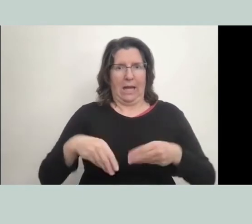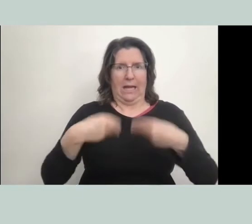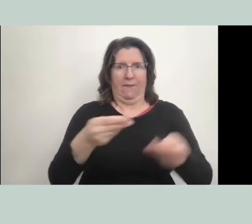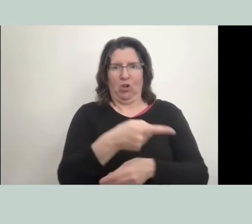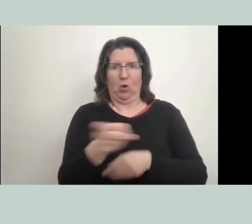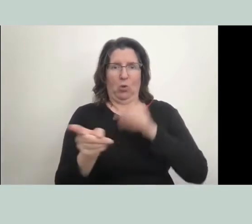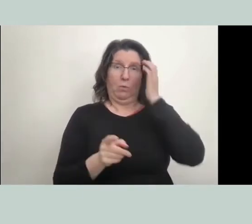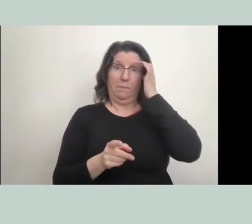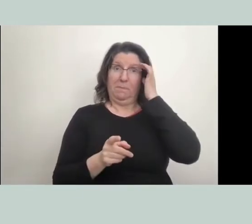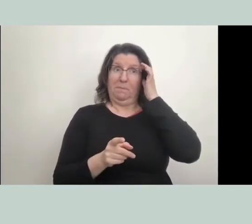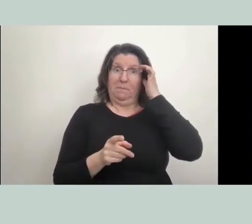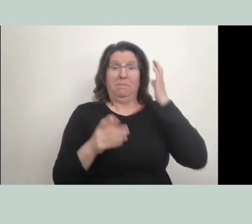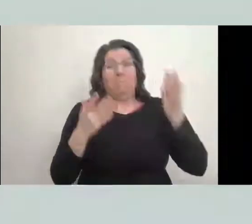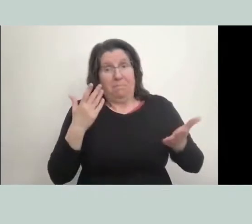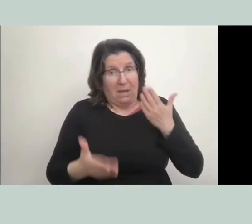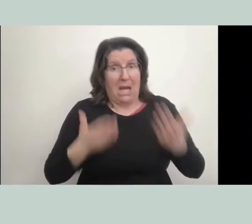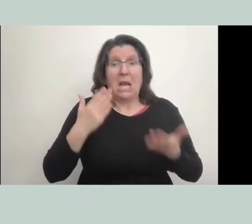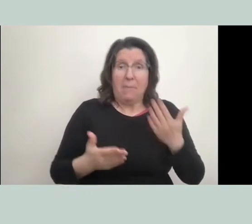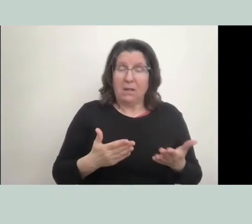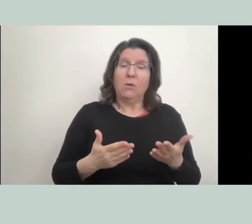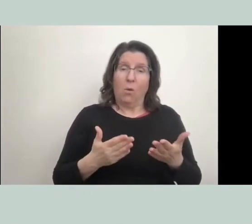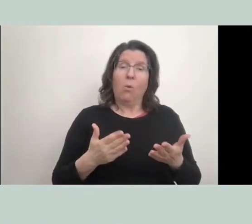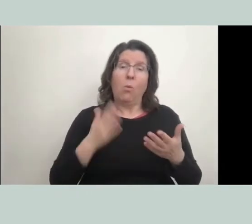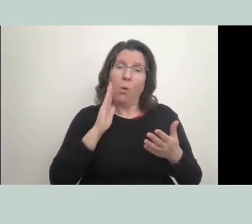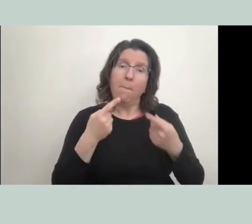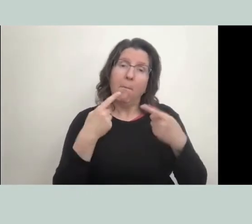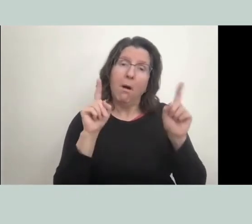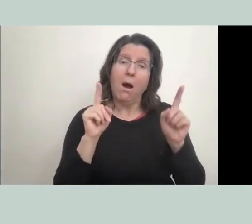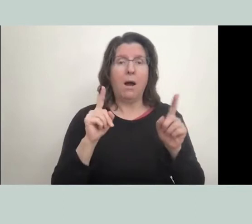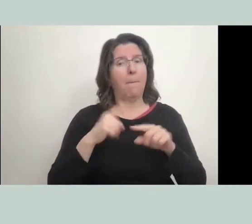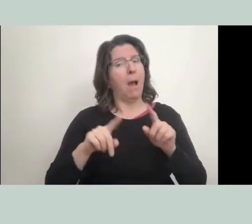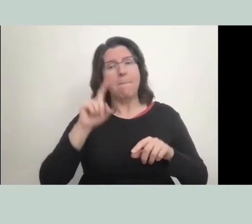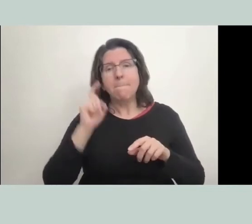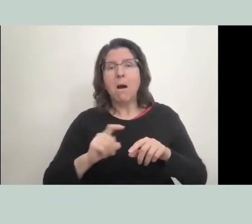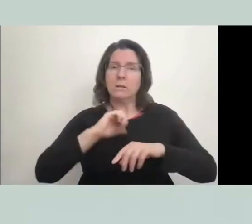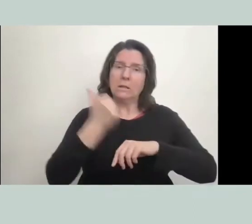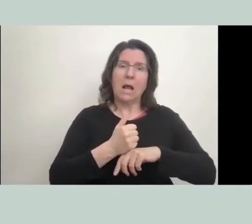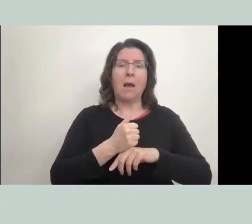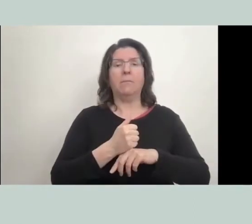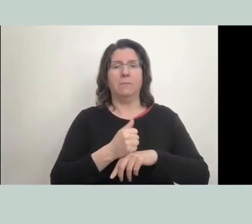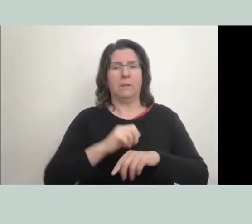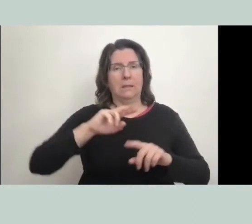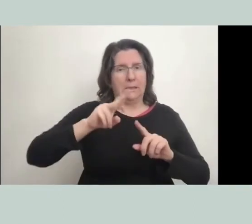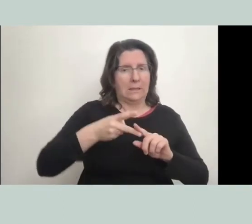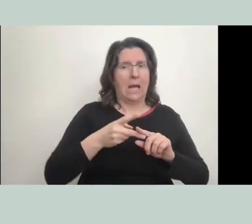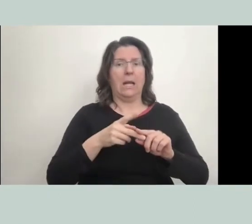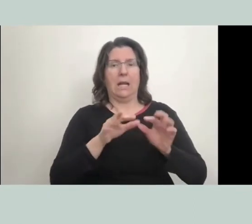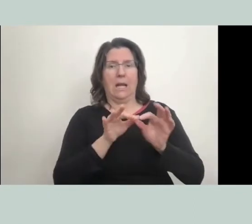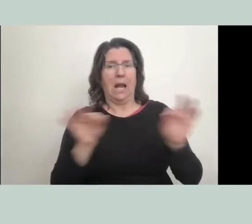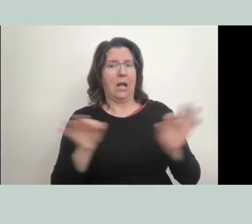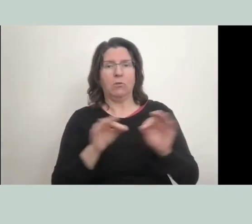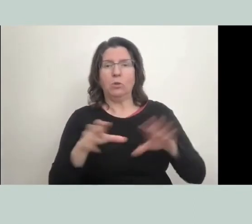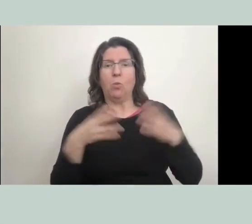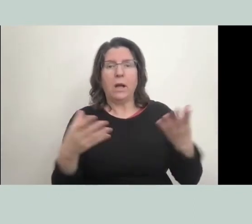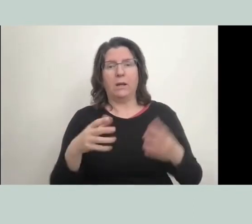The strategies I am going to cover can be effective, if you're using them to INTRODUCE 'English as an Additional Language.'